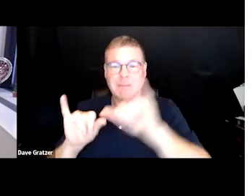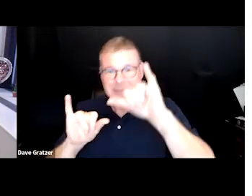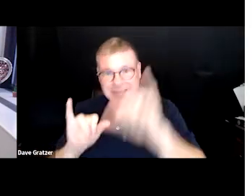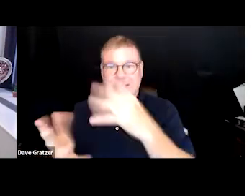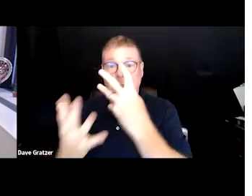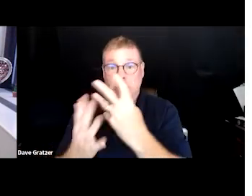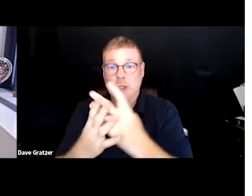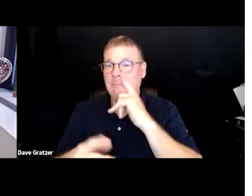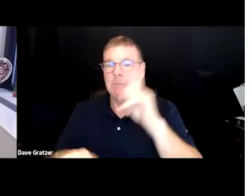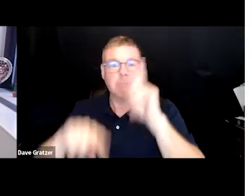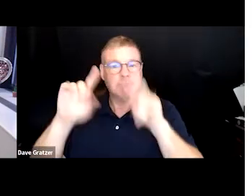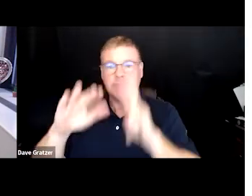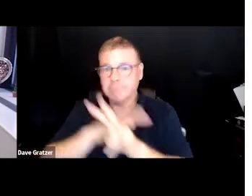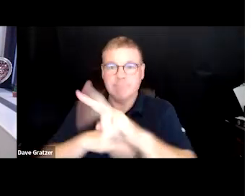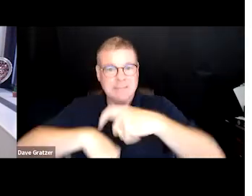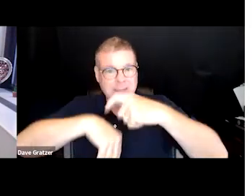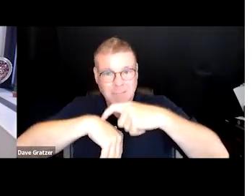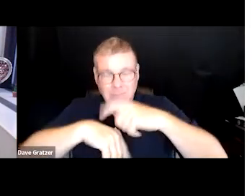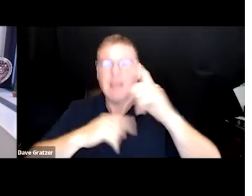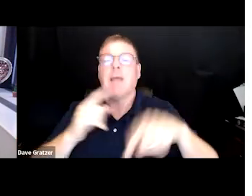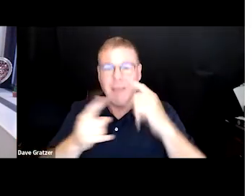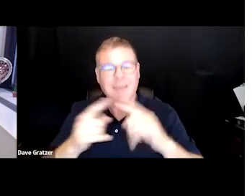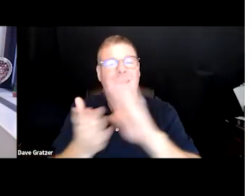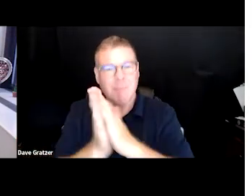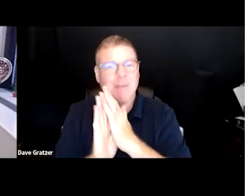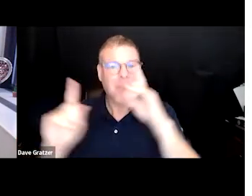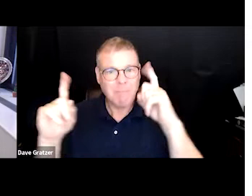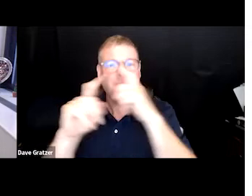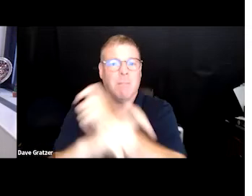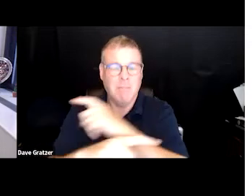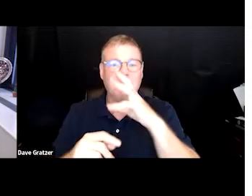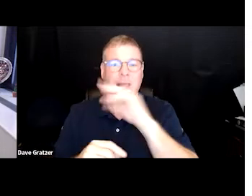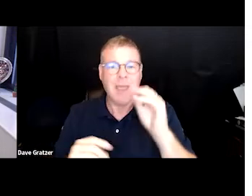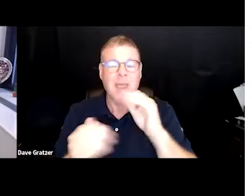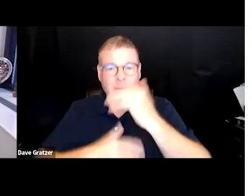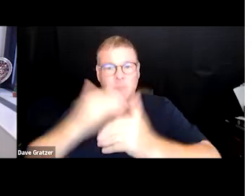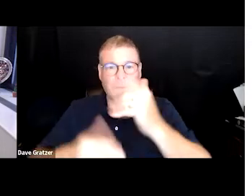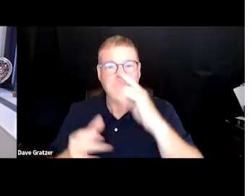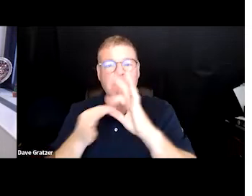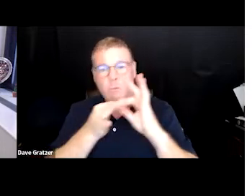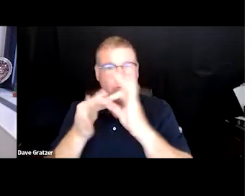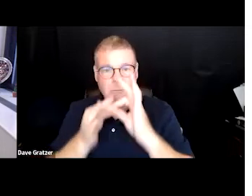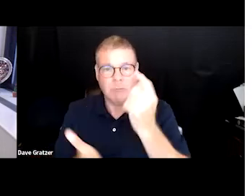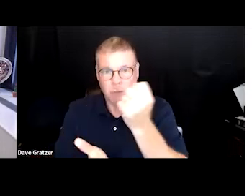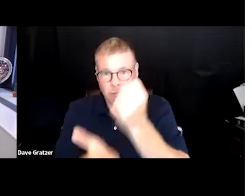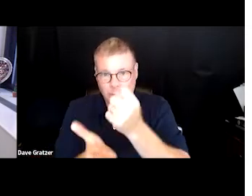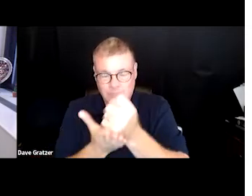for unpredictable periods of time, which really does complicate the process of coordinating these treatments, especially when historically